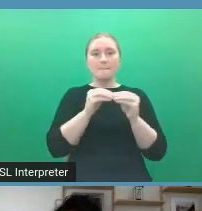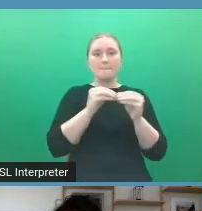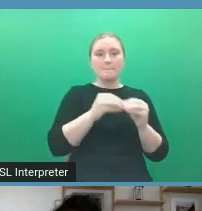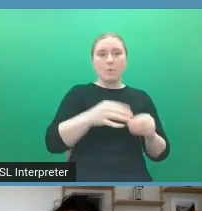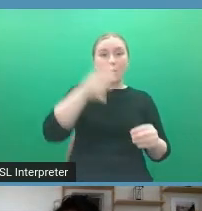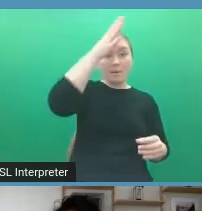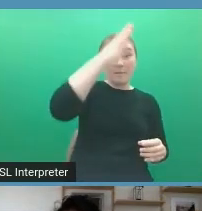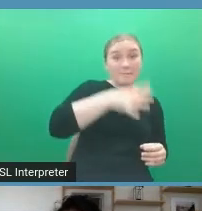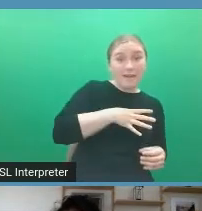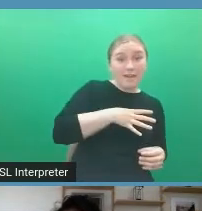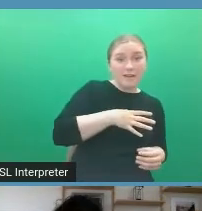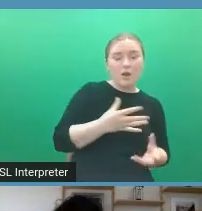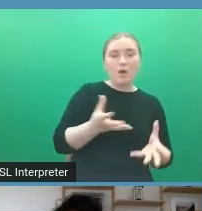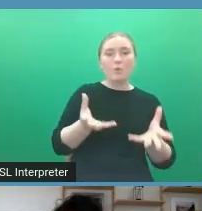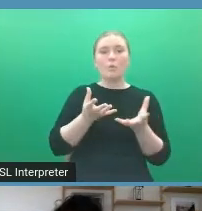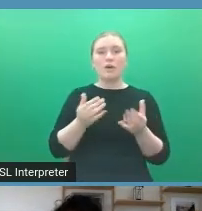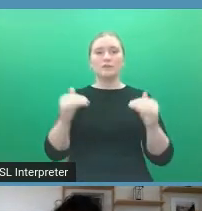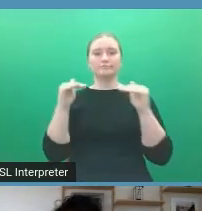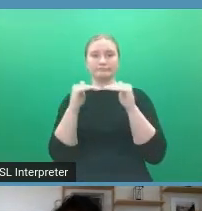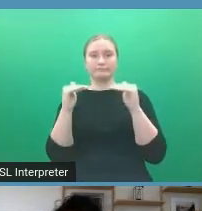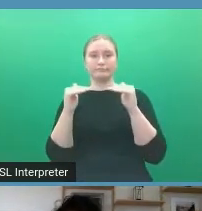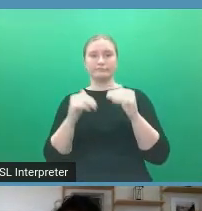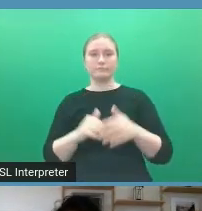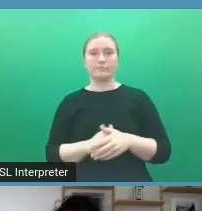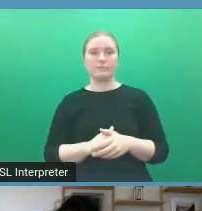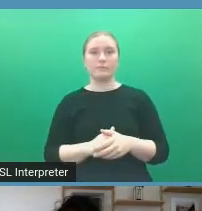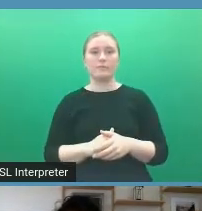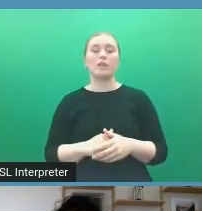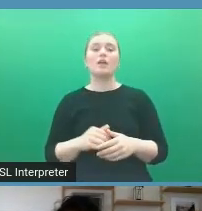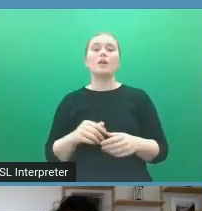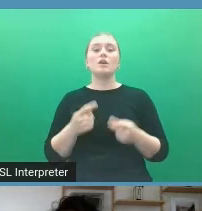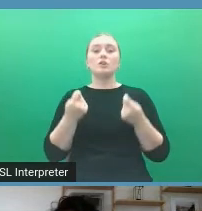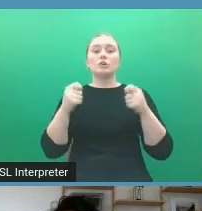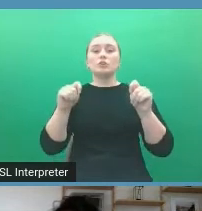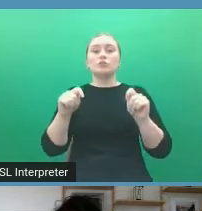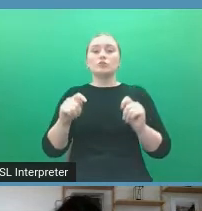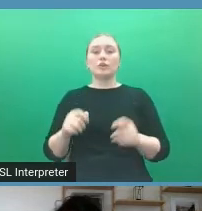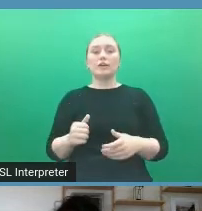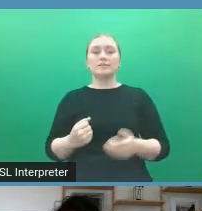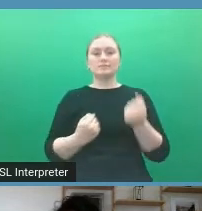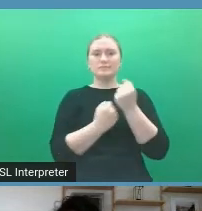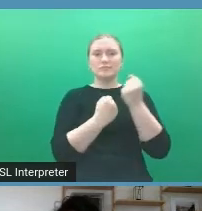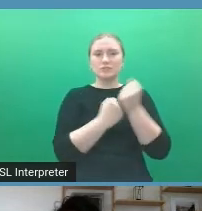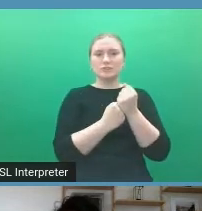we're thinking of historically marginalized groups and communities, are we thinking about how we